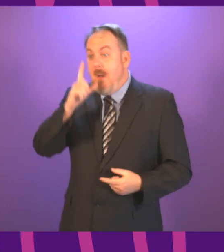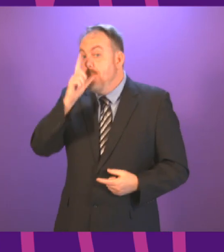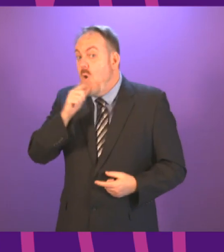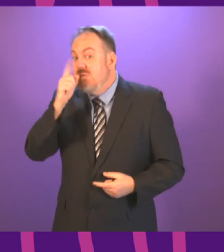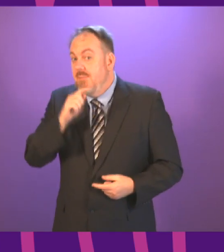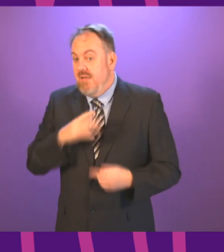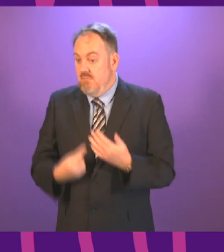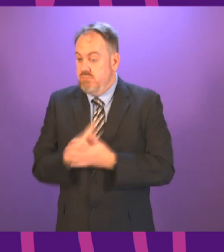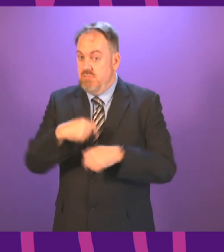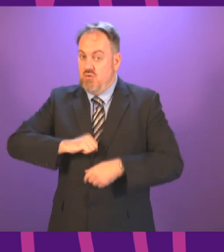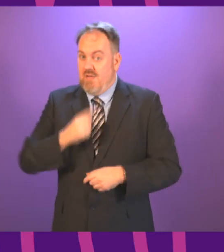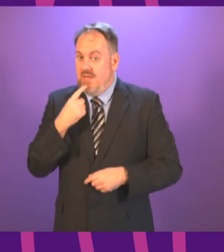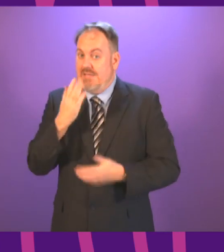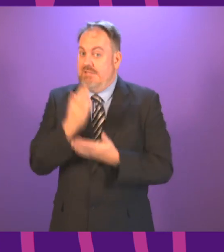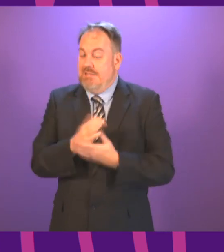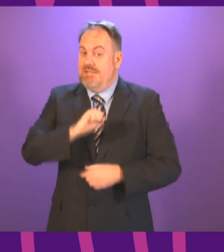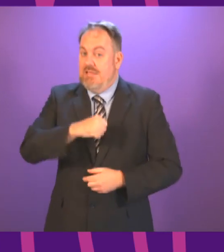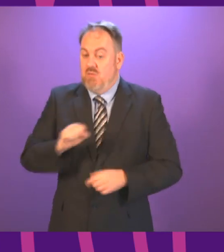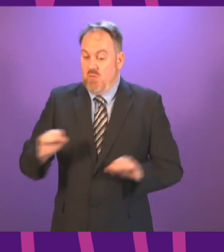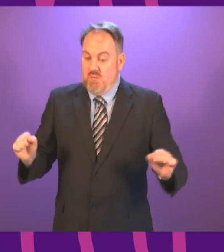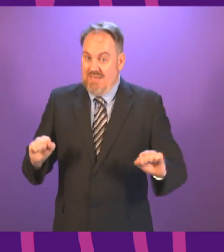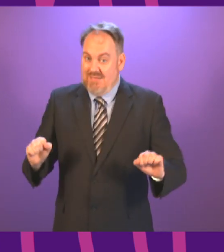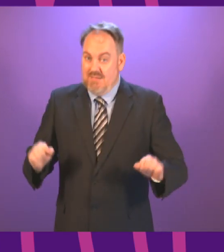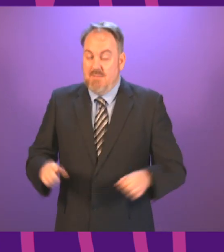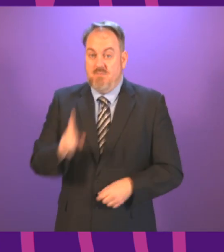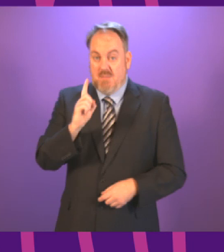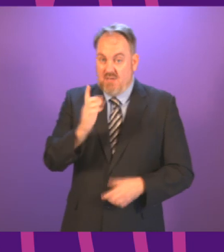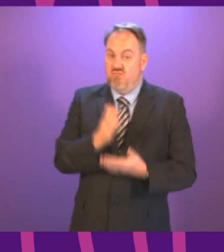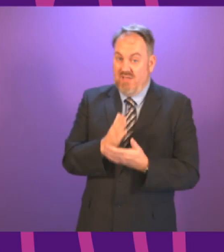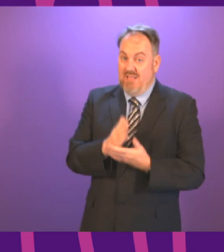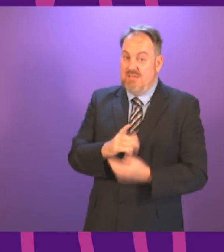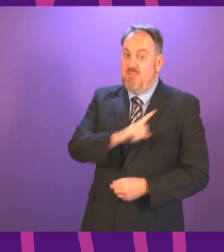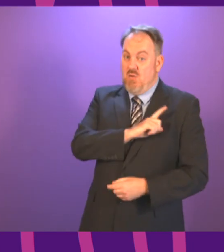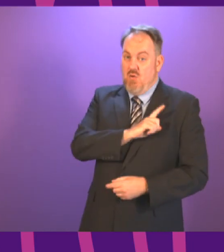Scotland. However, right now—as of now—we are in a better position. That is down partly